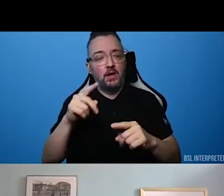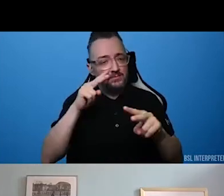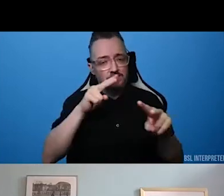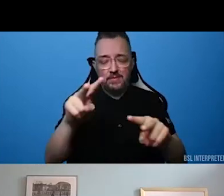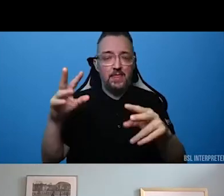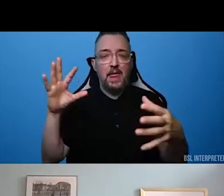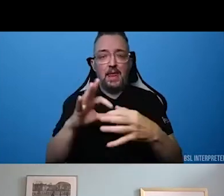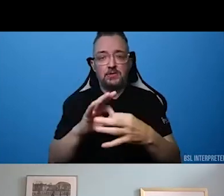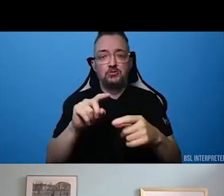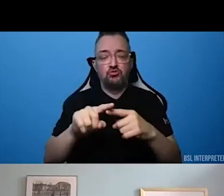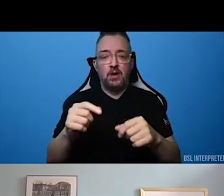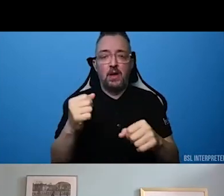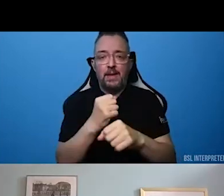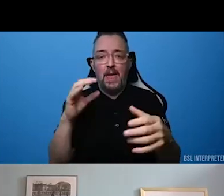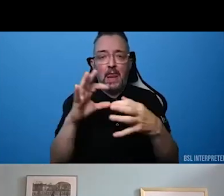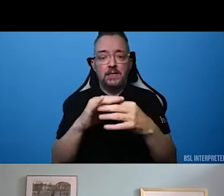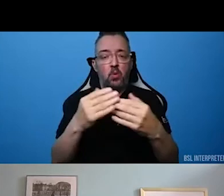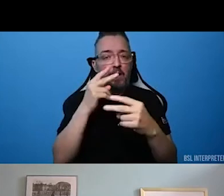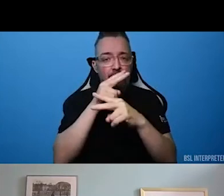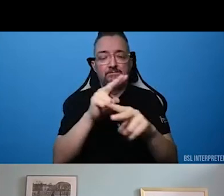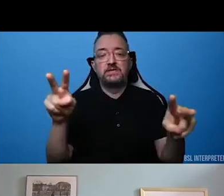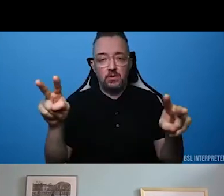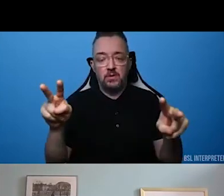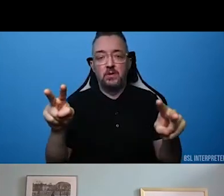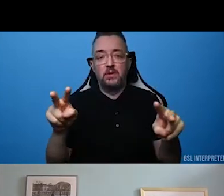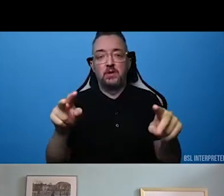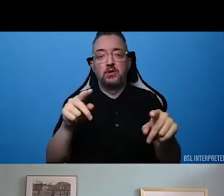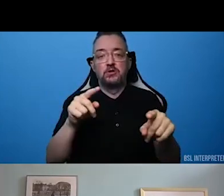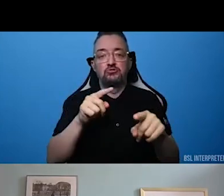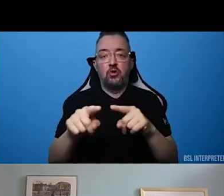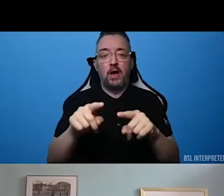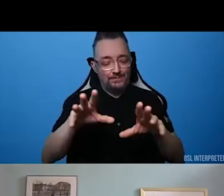to make those links visible and to avow those links and the interests